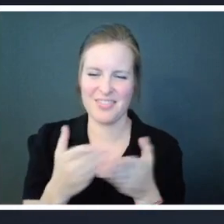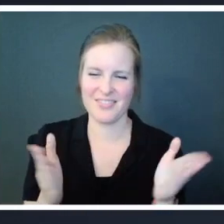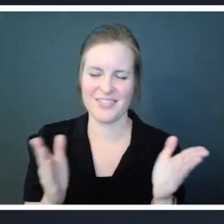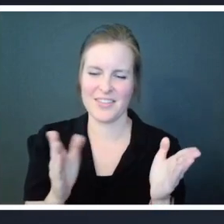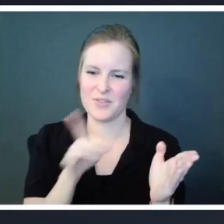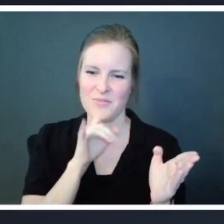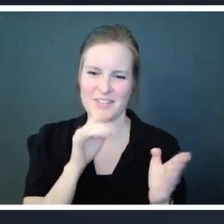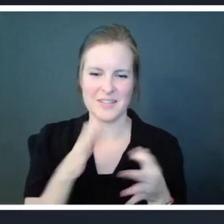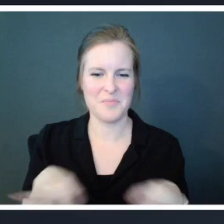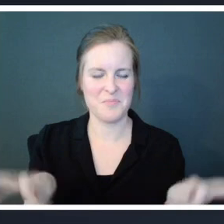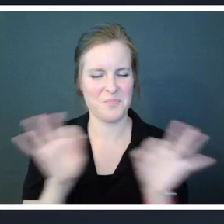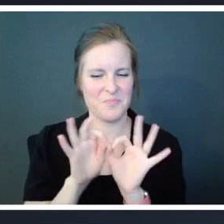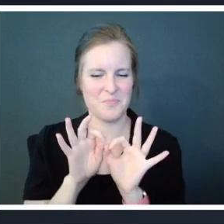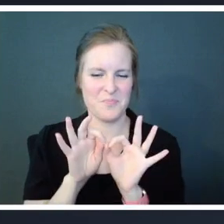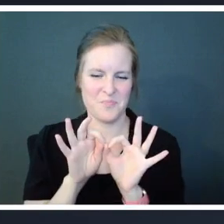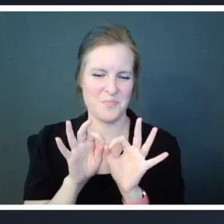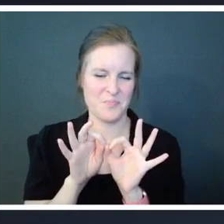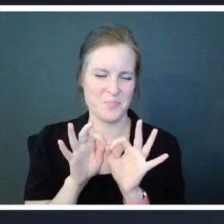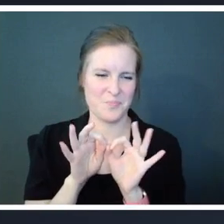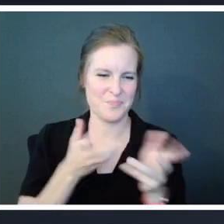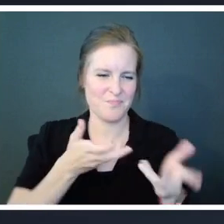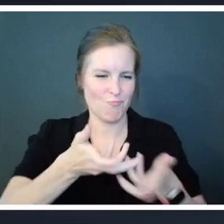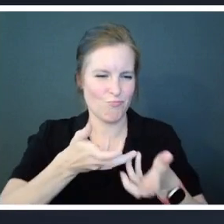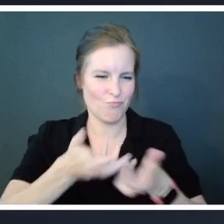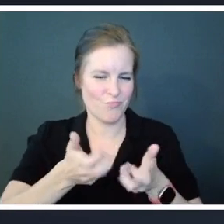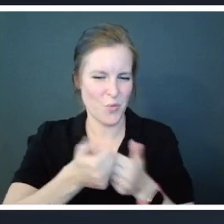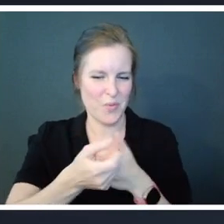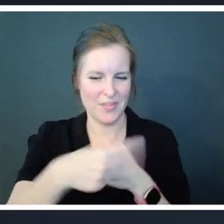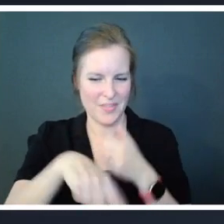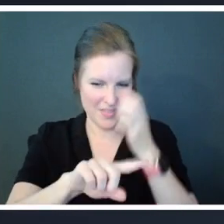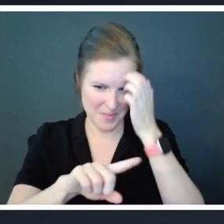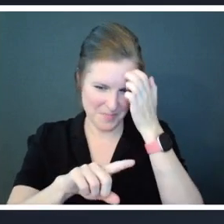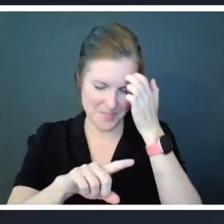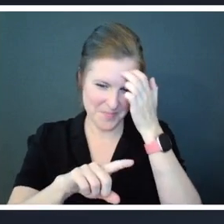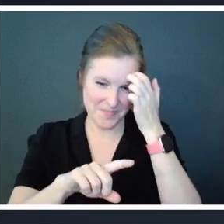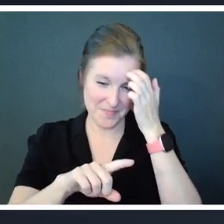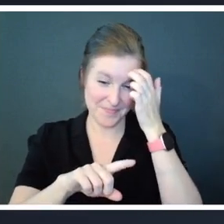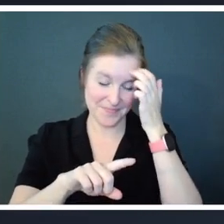with young people and understand that they, you know -- we need to give them credit for having